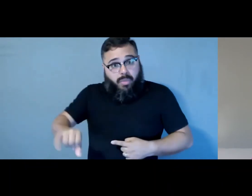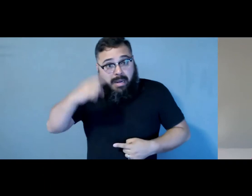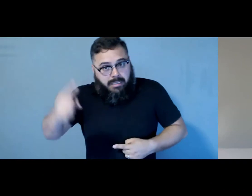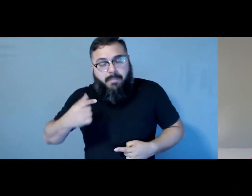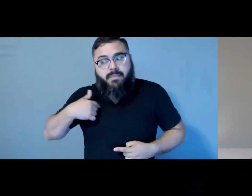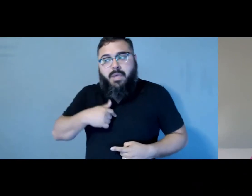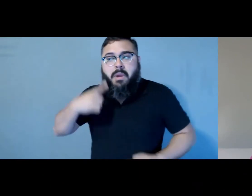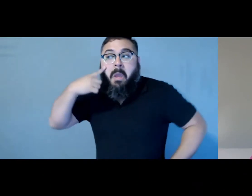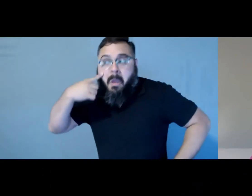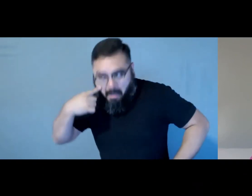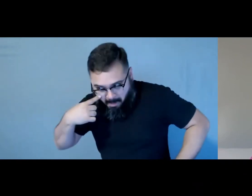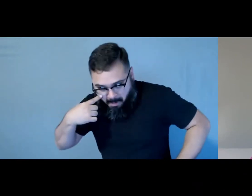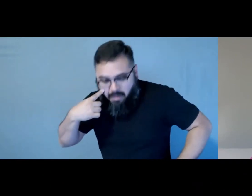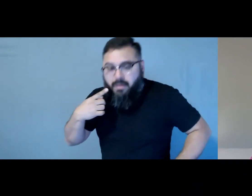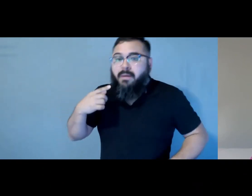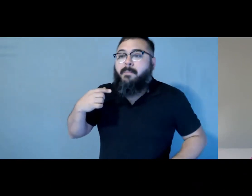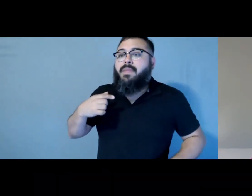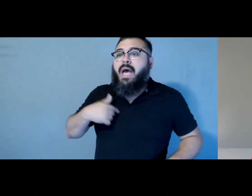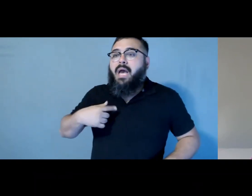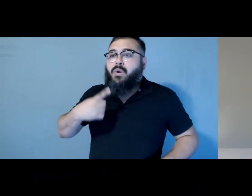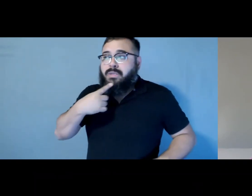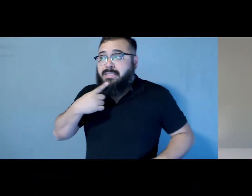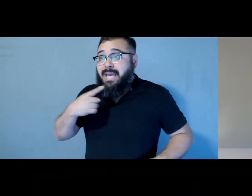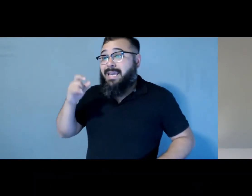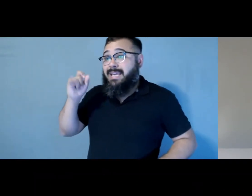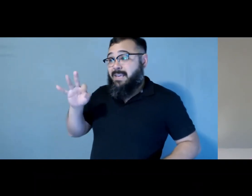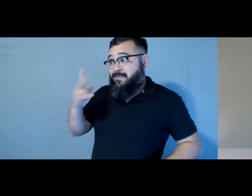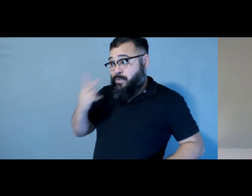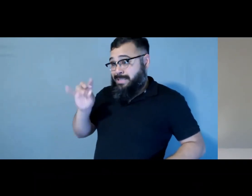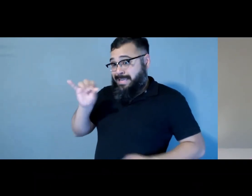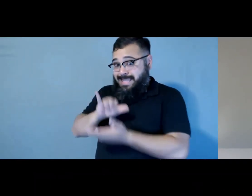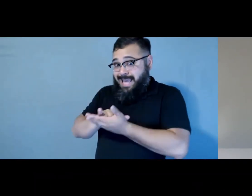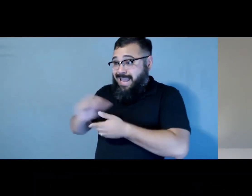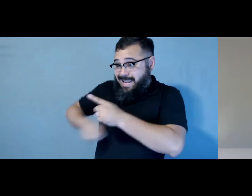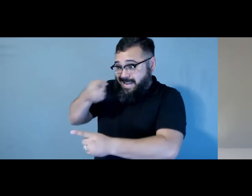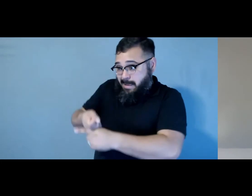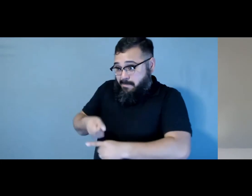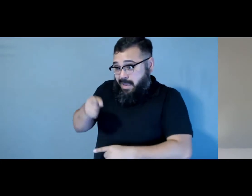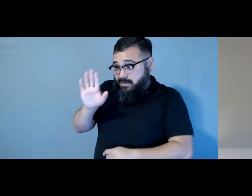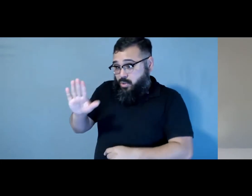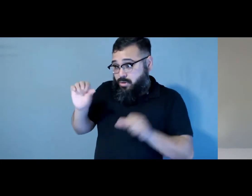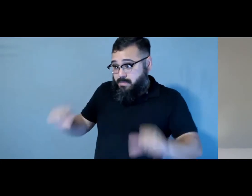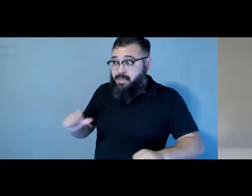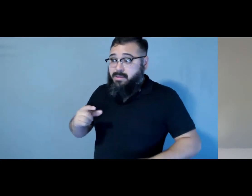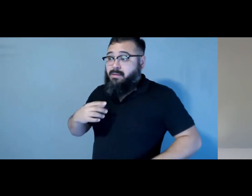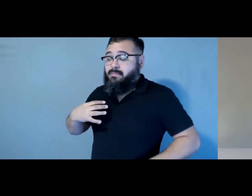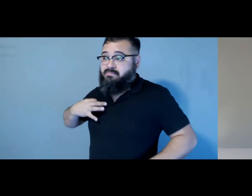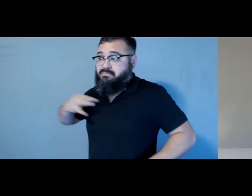and I would say, if you see that, and that's something that's impacting you, I would do an intake with us.